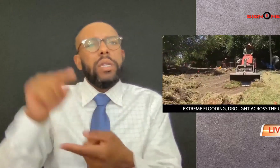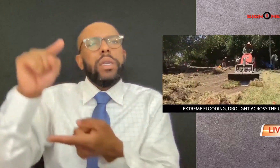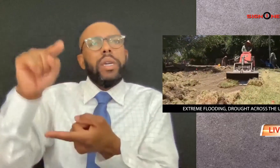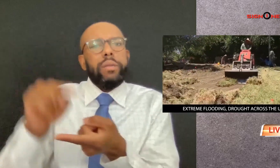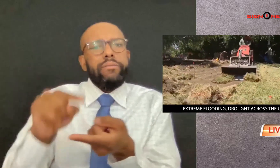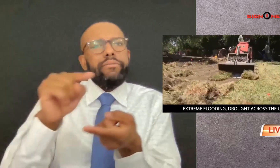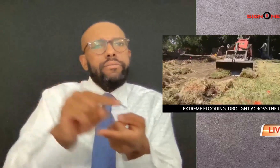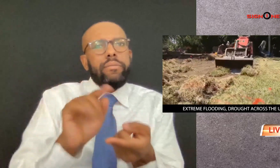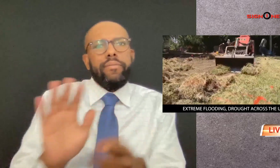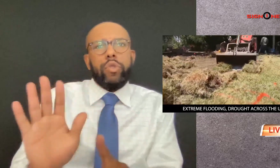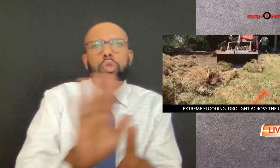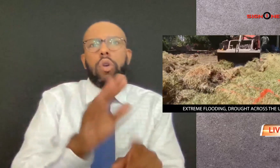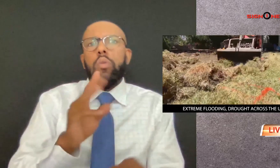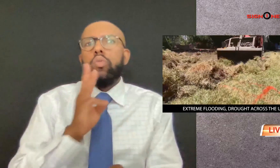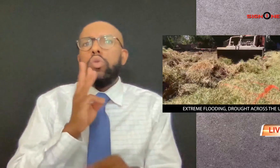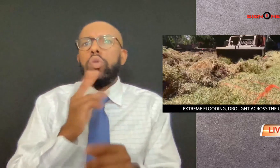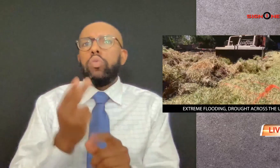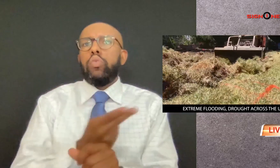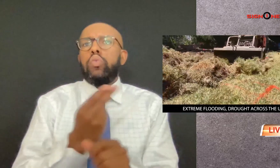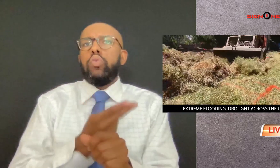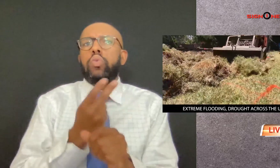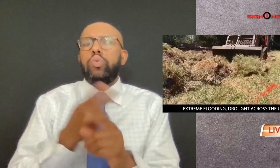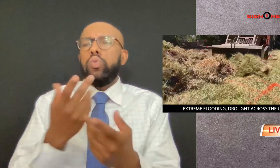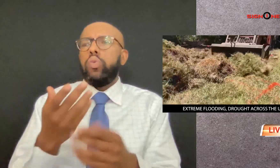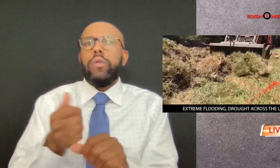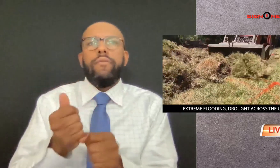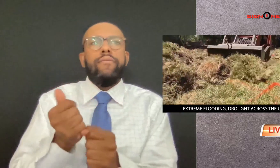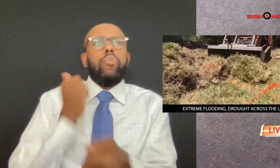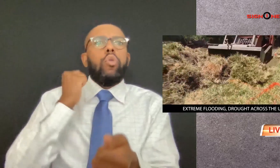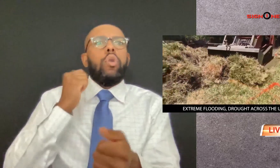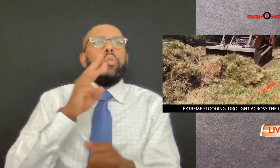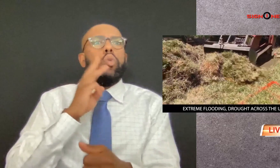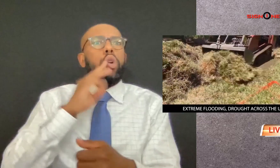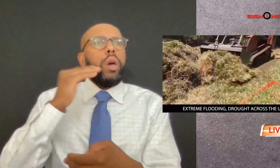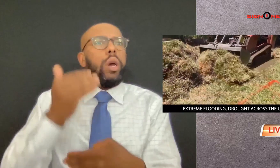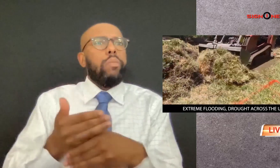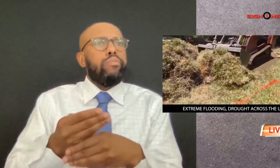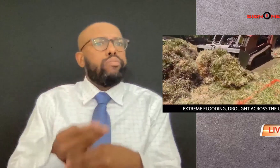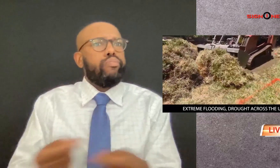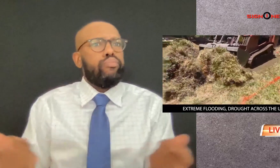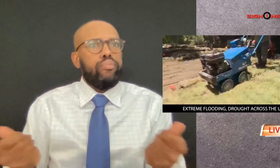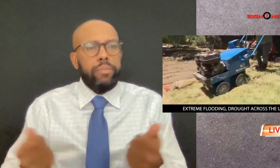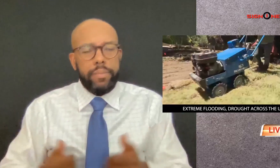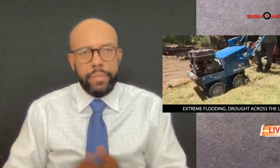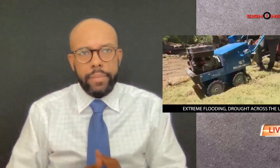states that rely on this critical resource Must reduce their water use to avoid a catastrophic